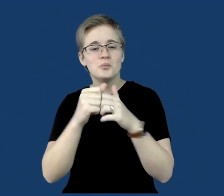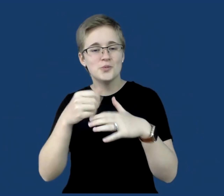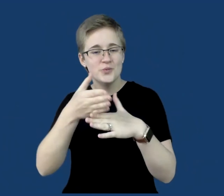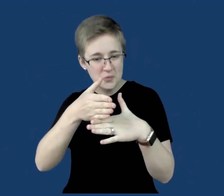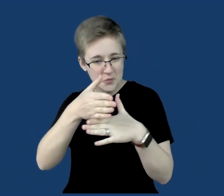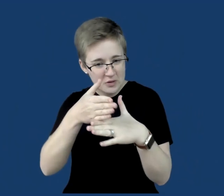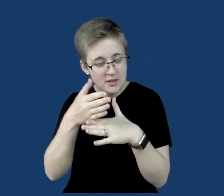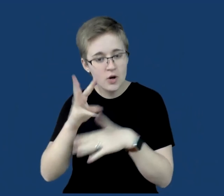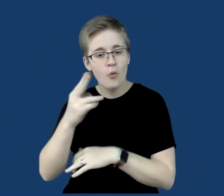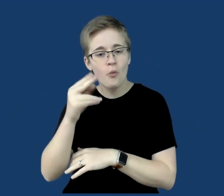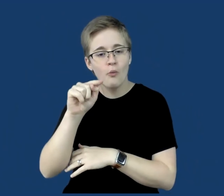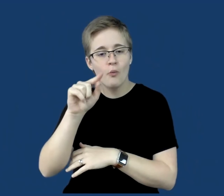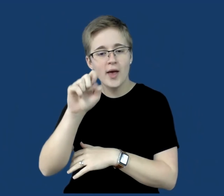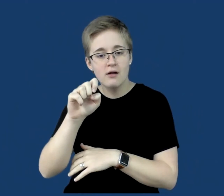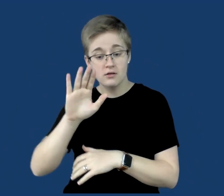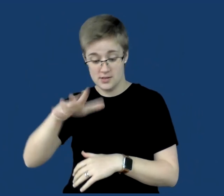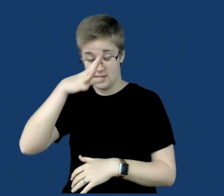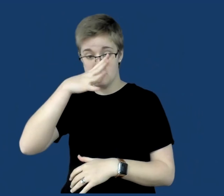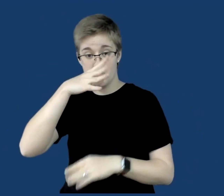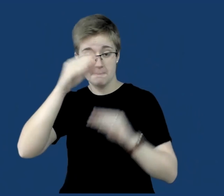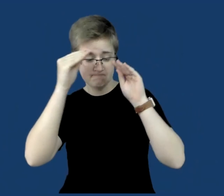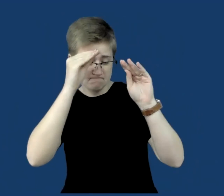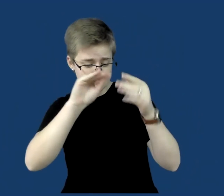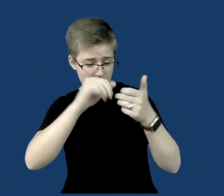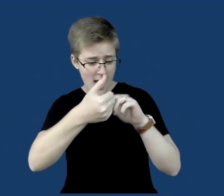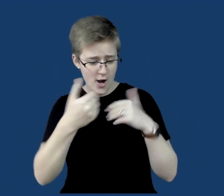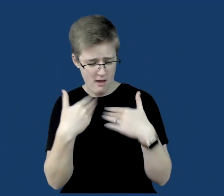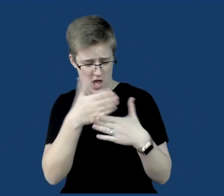His mother had shown him how to whittle, how to take a piece of wood and make it